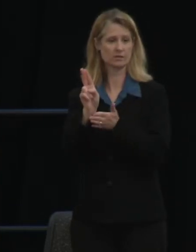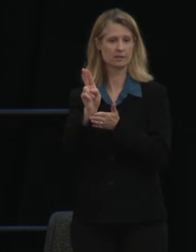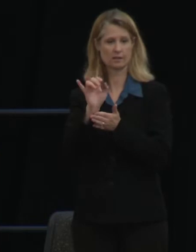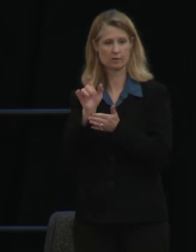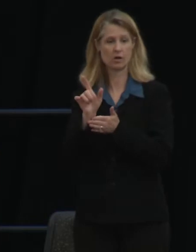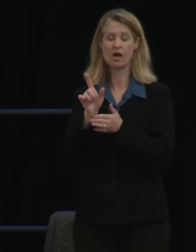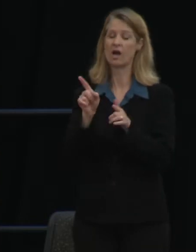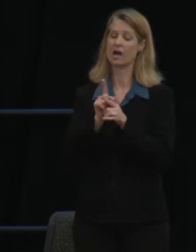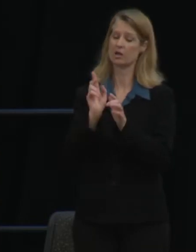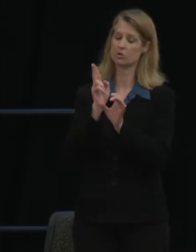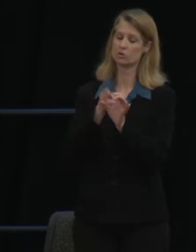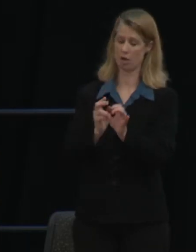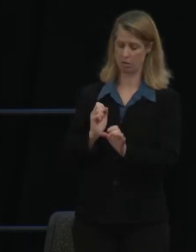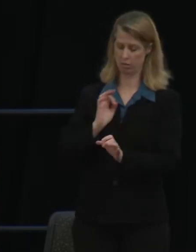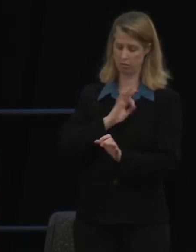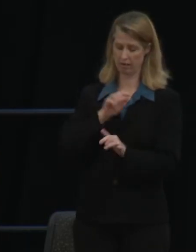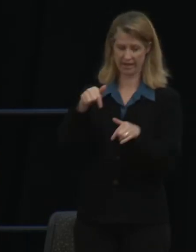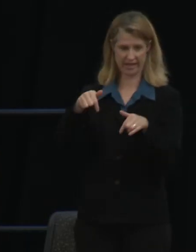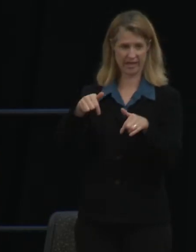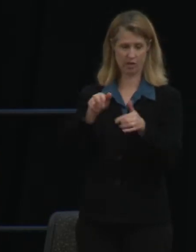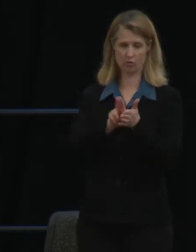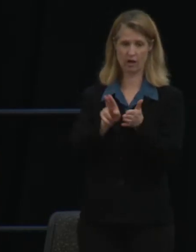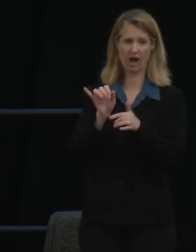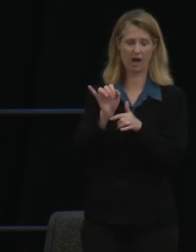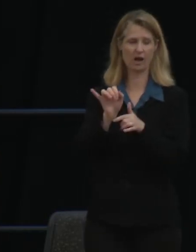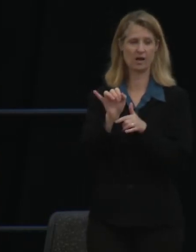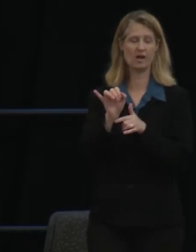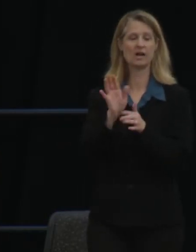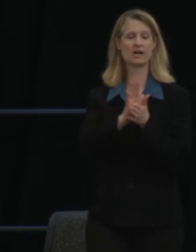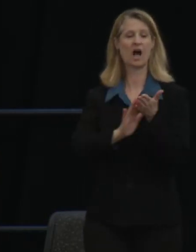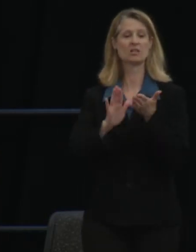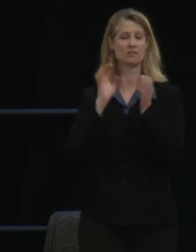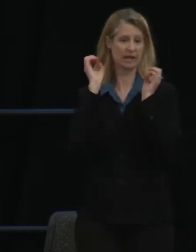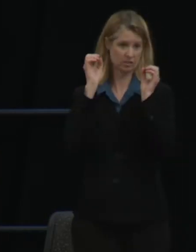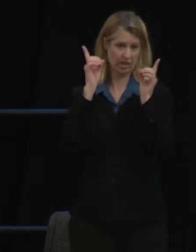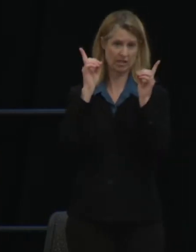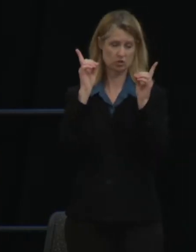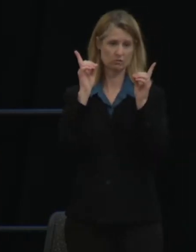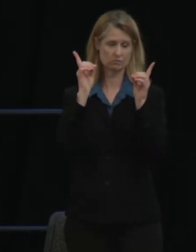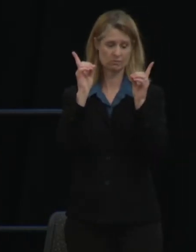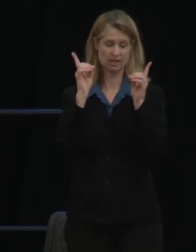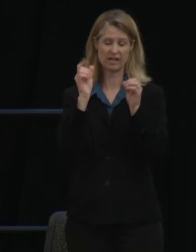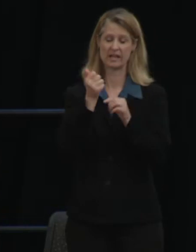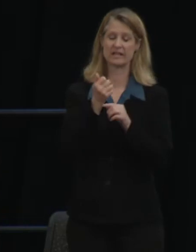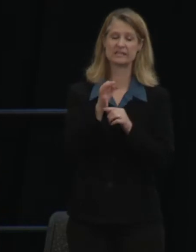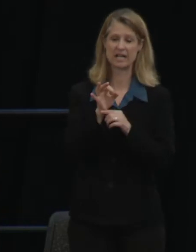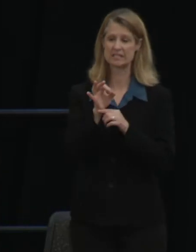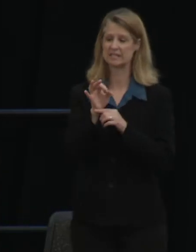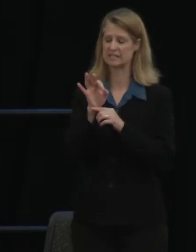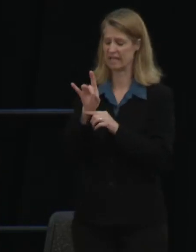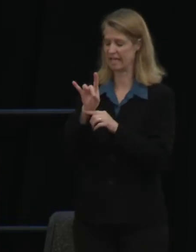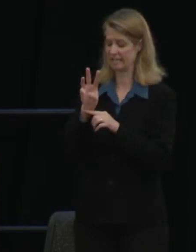He joined the faculty of the University of Iowa College of Education in 1986,